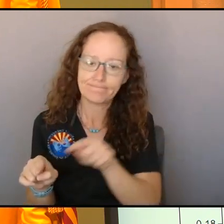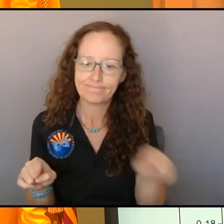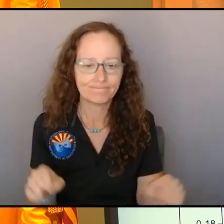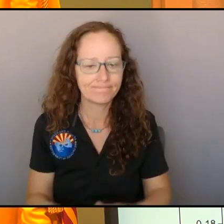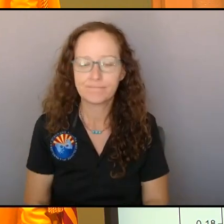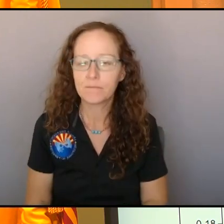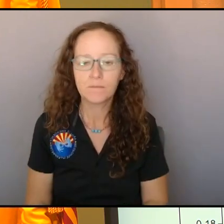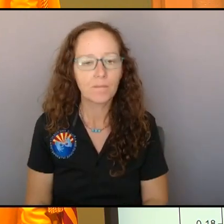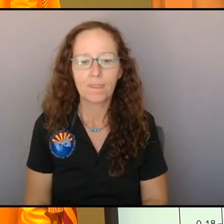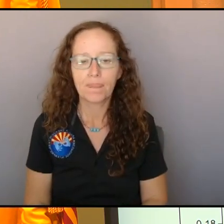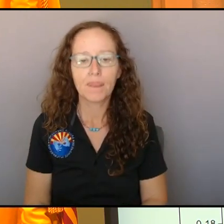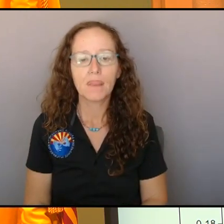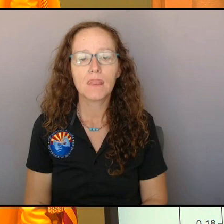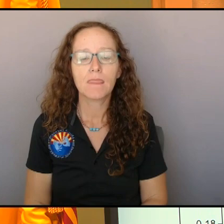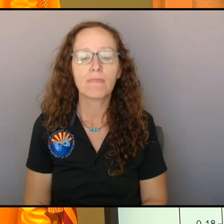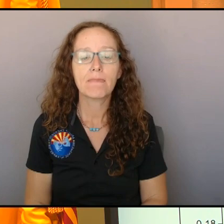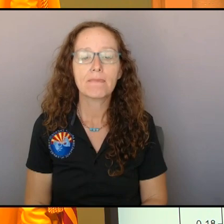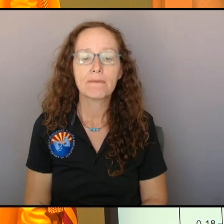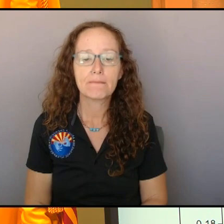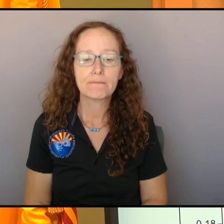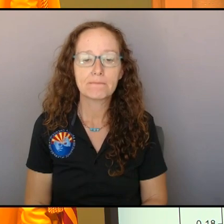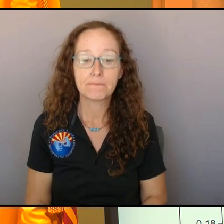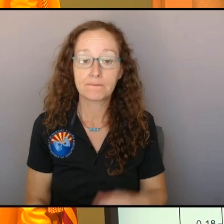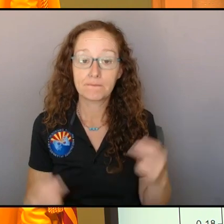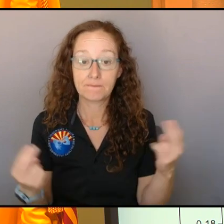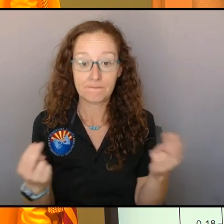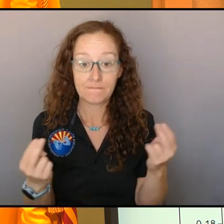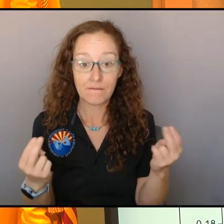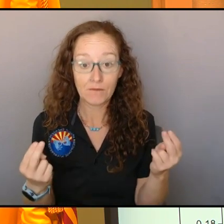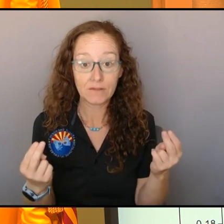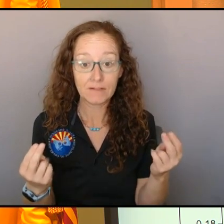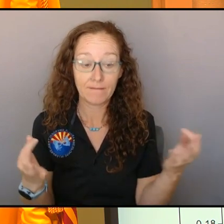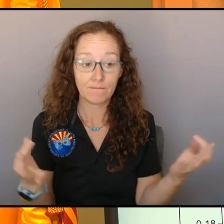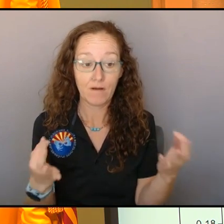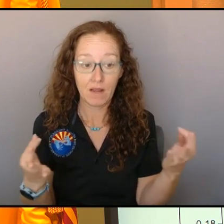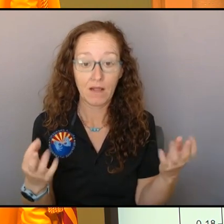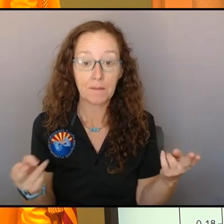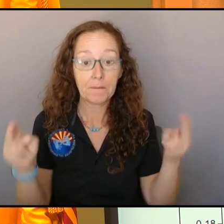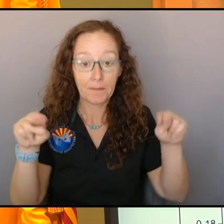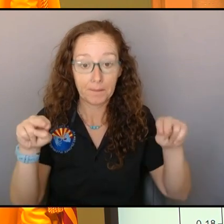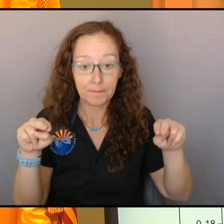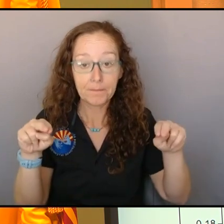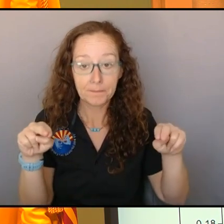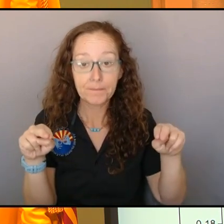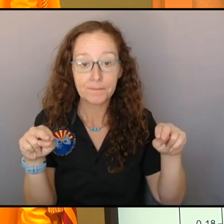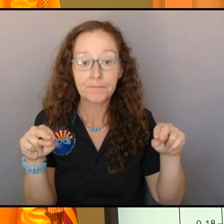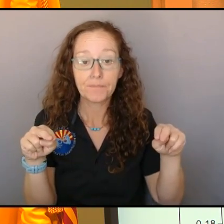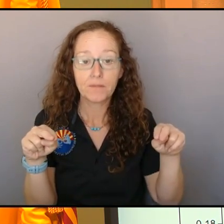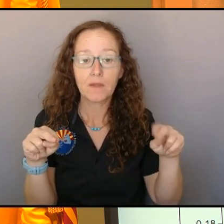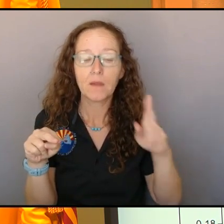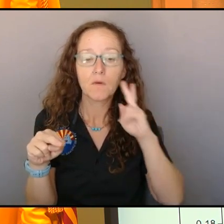we get a bump for Thursday and for Friday. And if you look at these rain amounts and the totals that they bring to us,